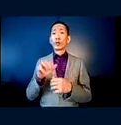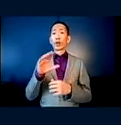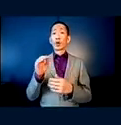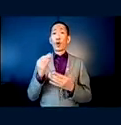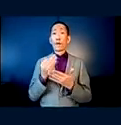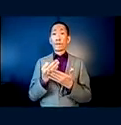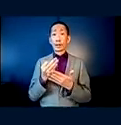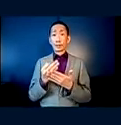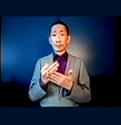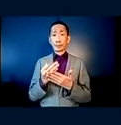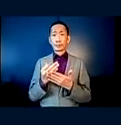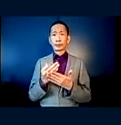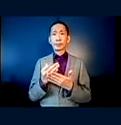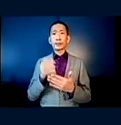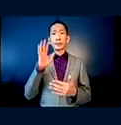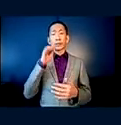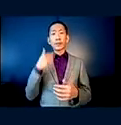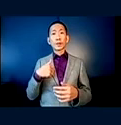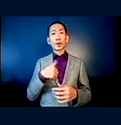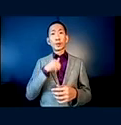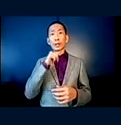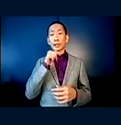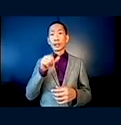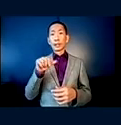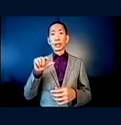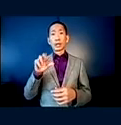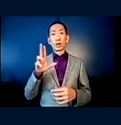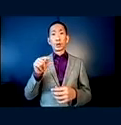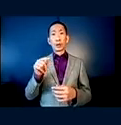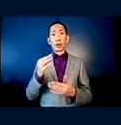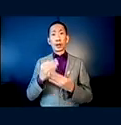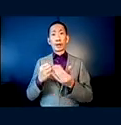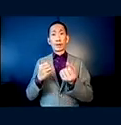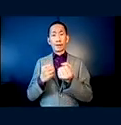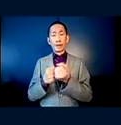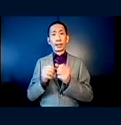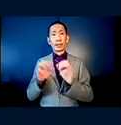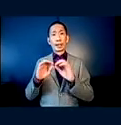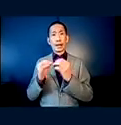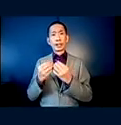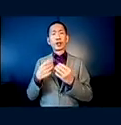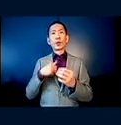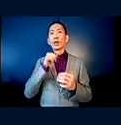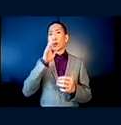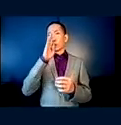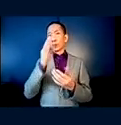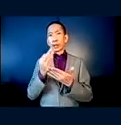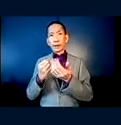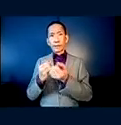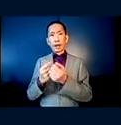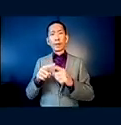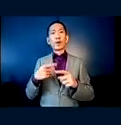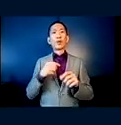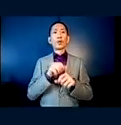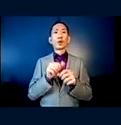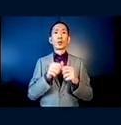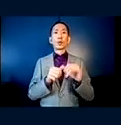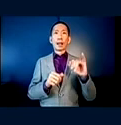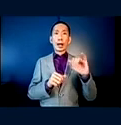RESEARCH IN TERMS OF CO-FUNDING. AS YOU KNOW WE'RE NOT A GRAND-FUNDING ENTITY BUT WE WORK